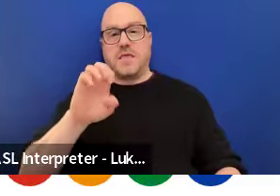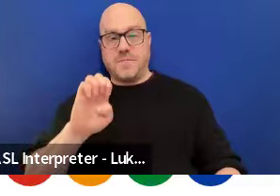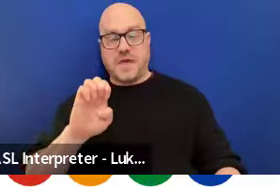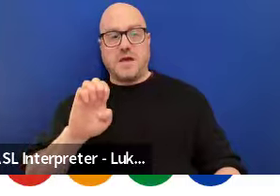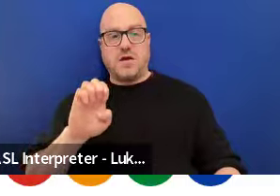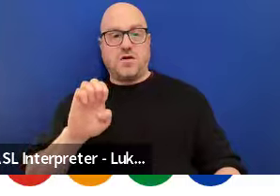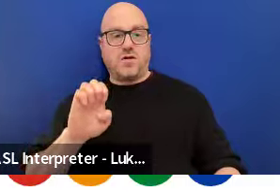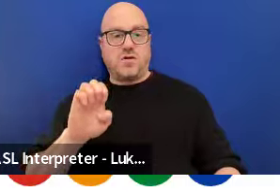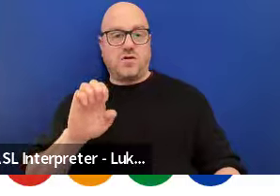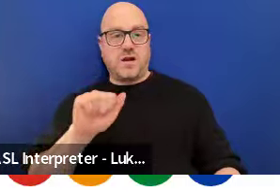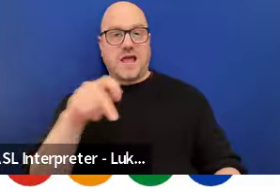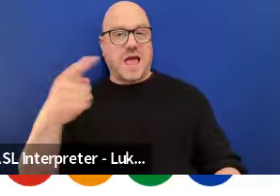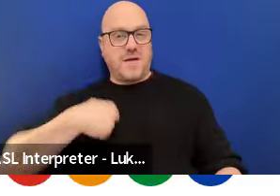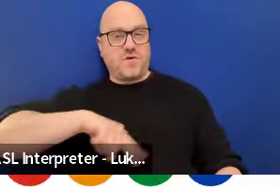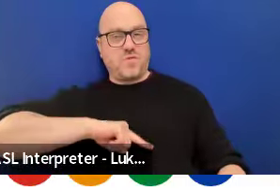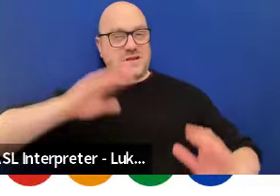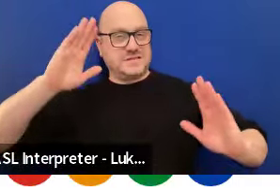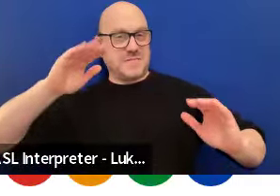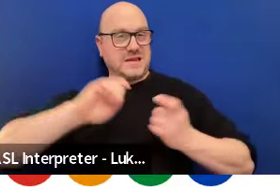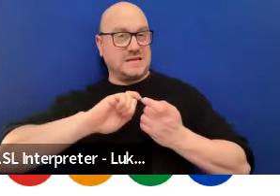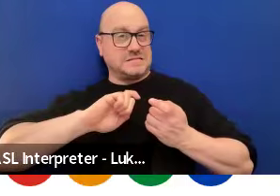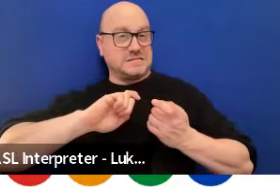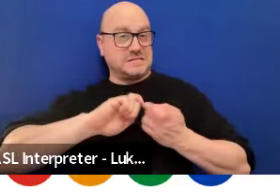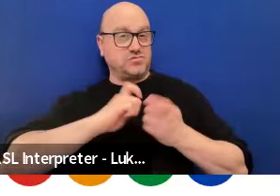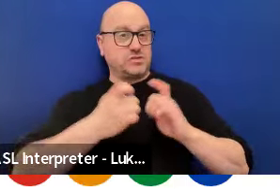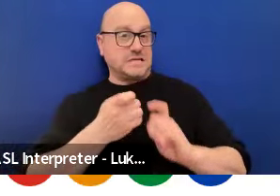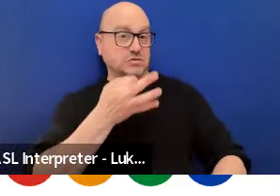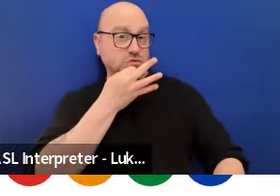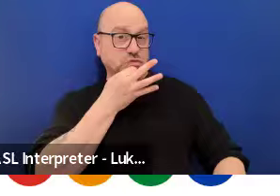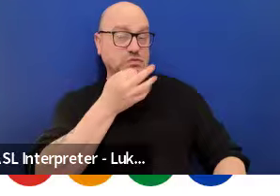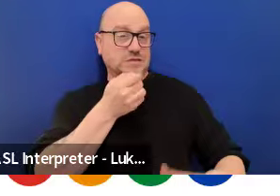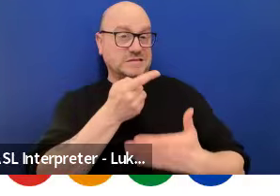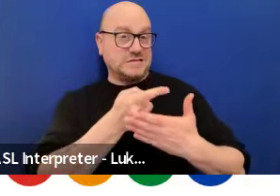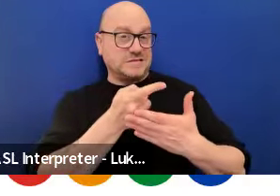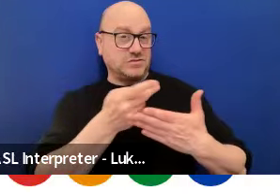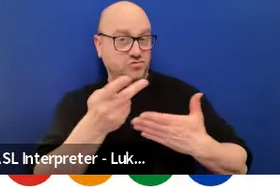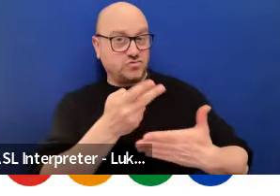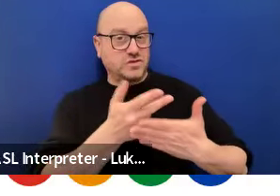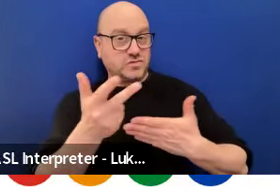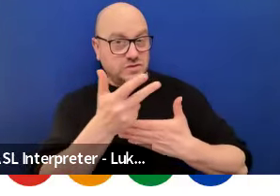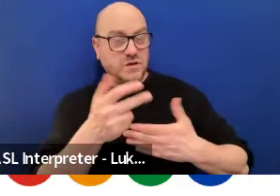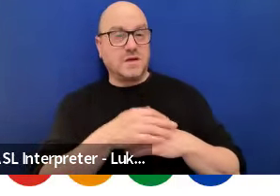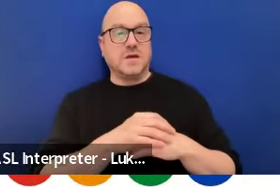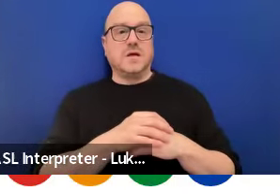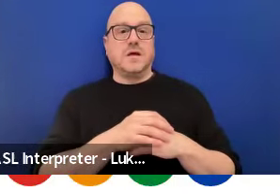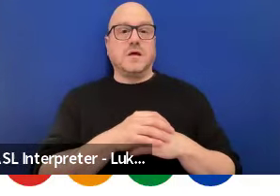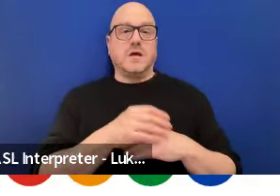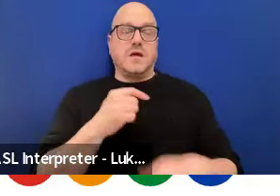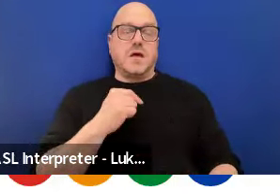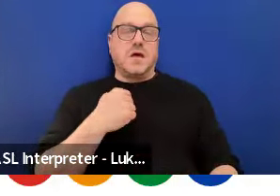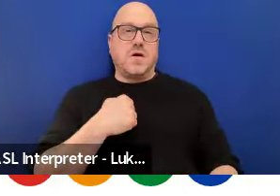AND THERE ARE SOME CHANGES AND CONFIGURATIONS TO THE SPARE PLATFORM WE ARE EXPECTING TO MAKE OVER THE NEXT--I SAY THE NEXT FEW